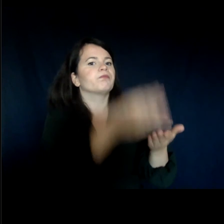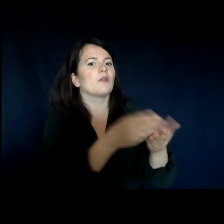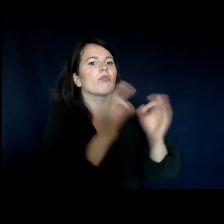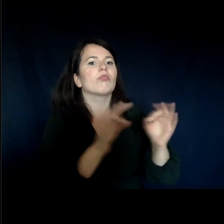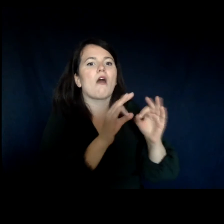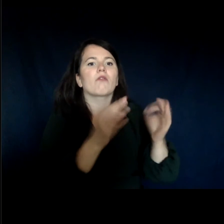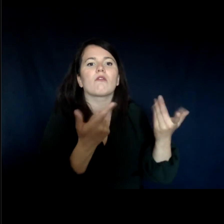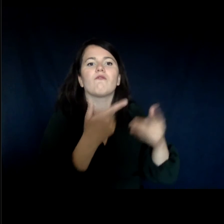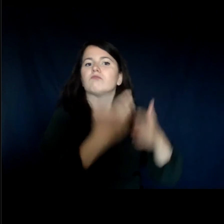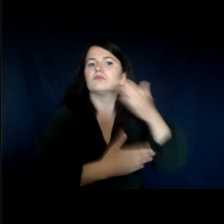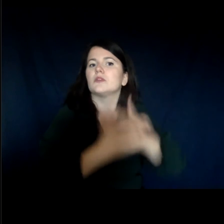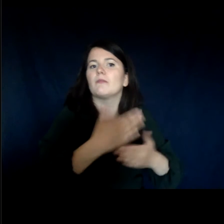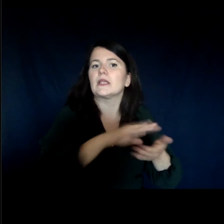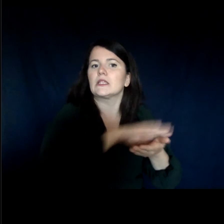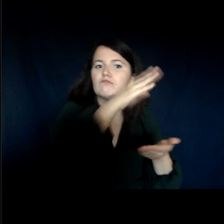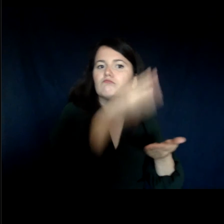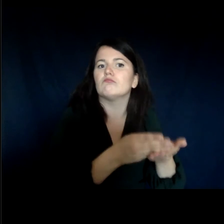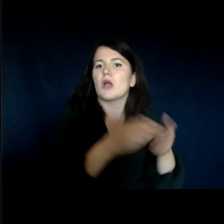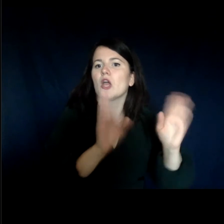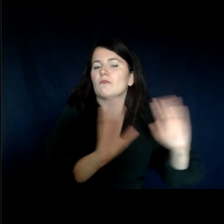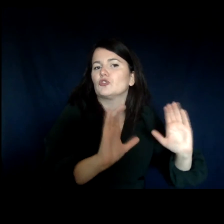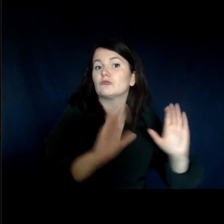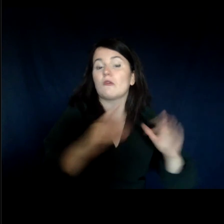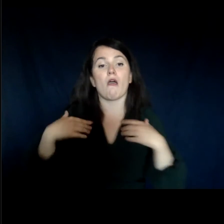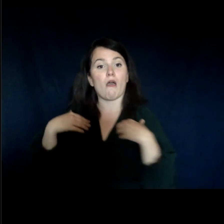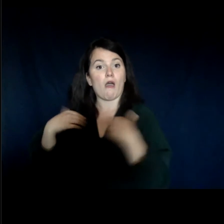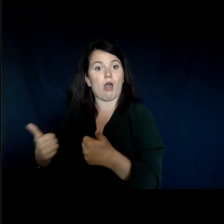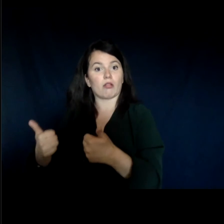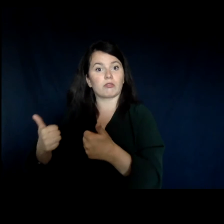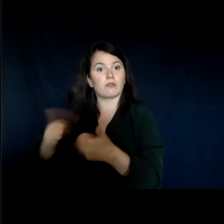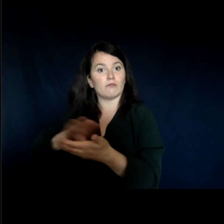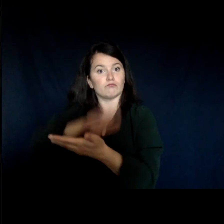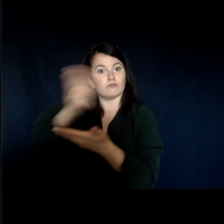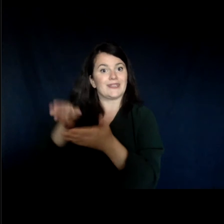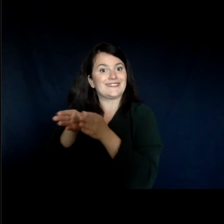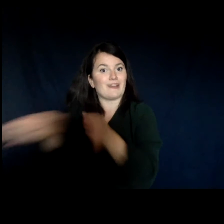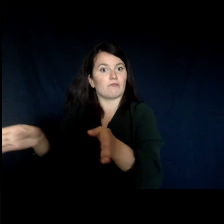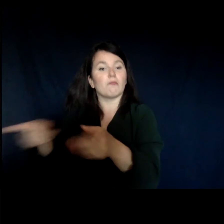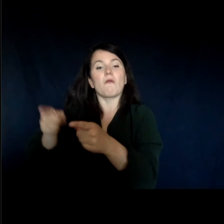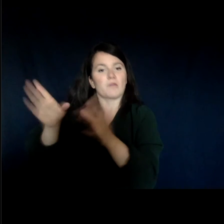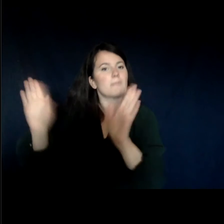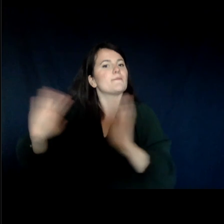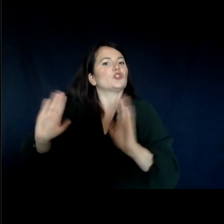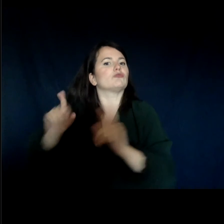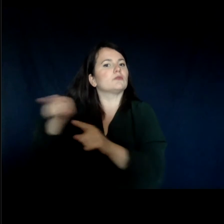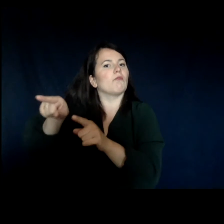So an emergency fund for our sector as well, so we can quickly respond